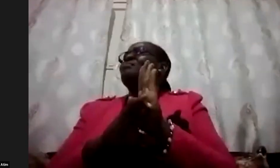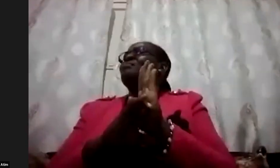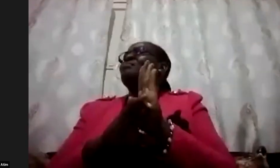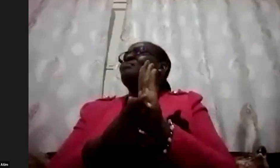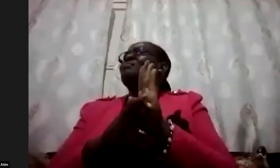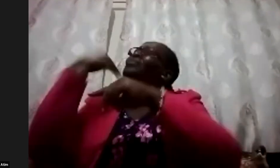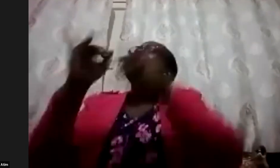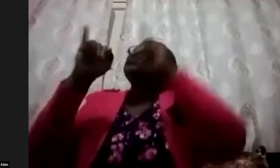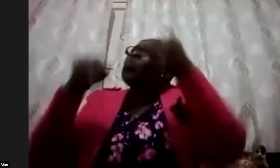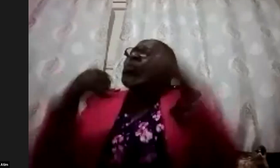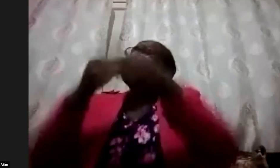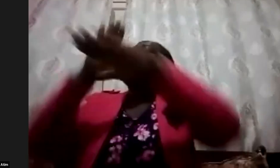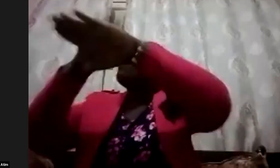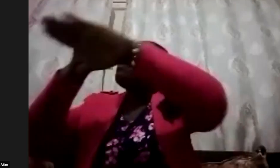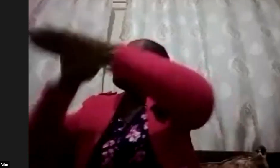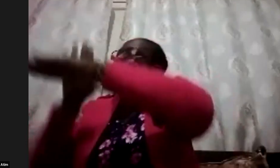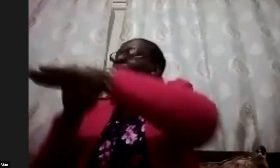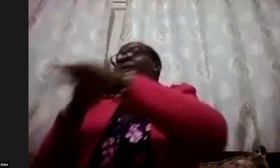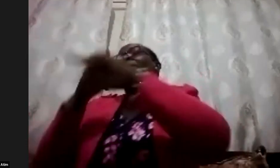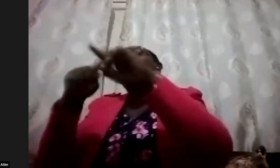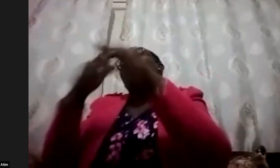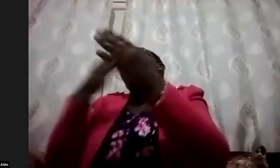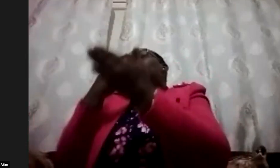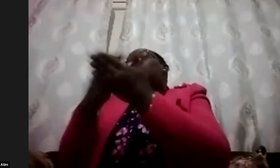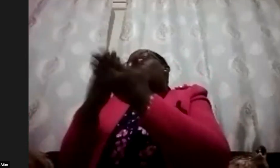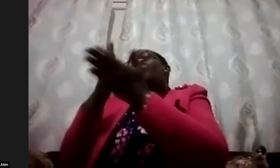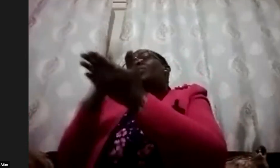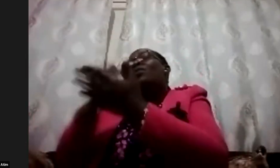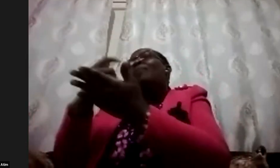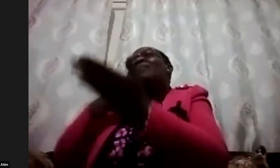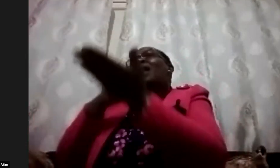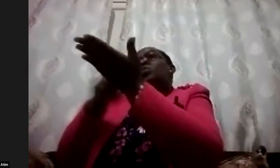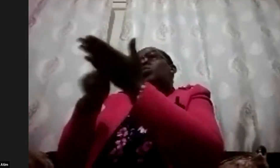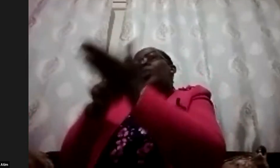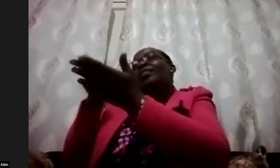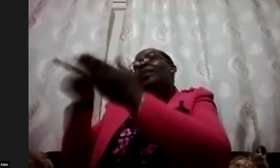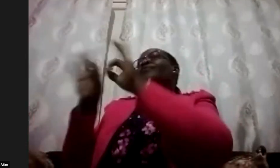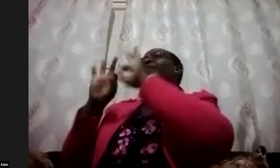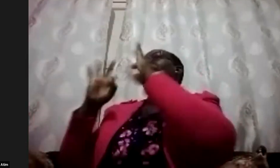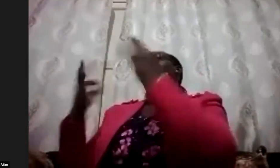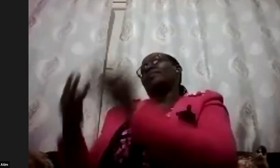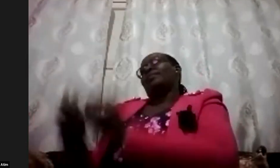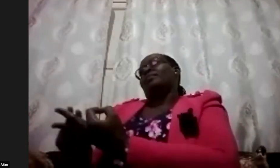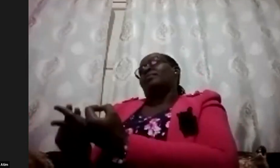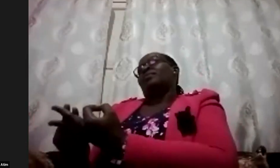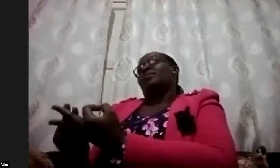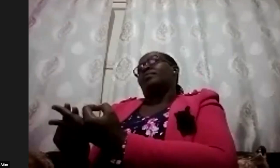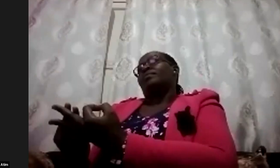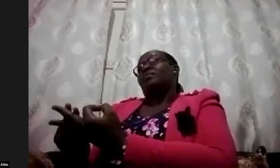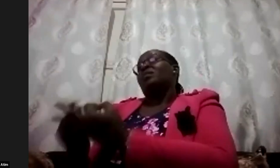be in the constitution. So I had to try and call many people back. The good thing is that I had to use my family members, because my family